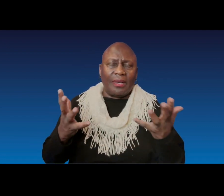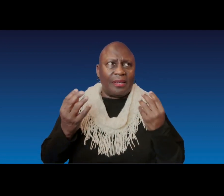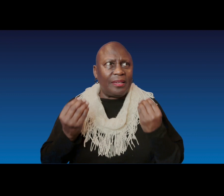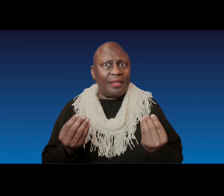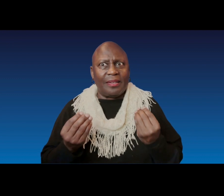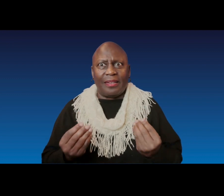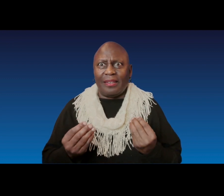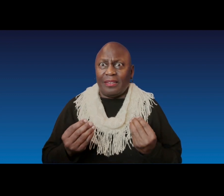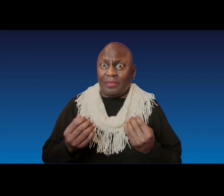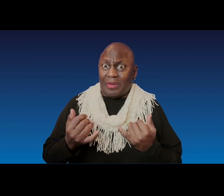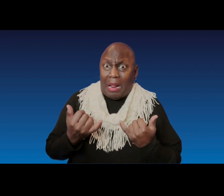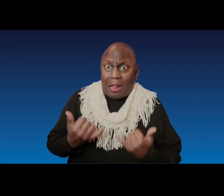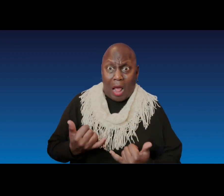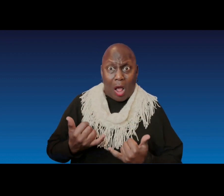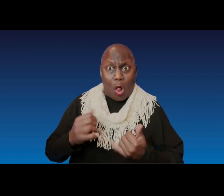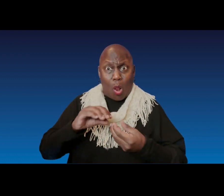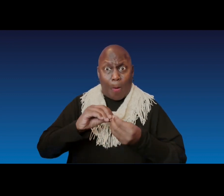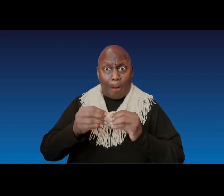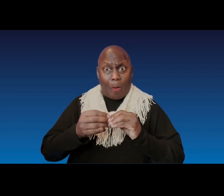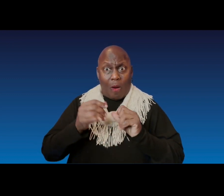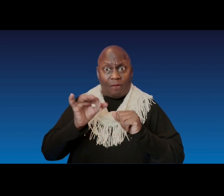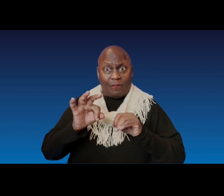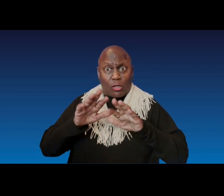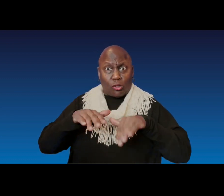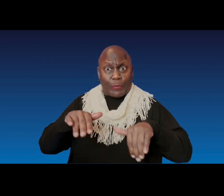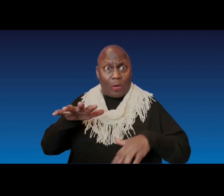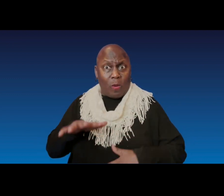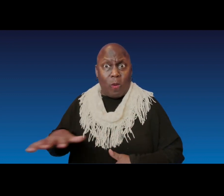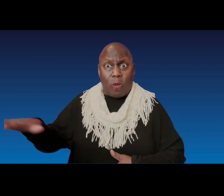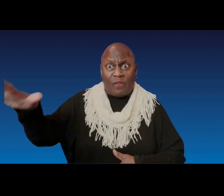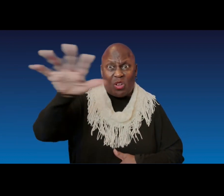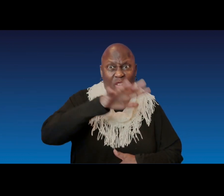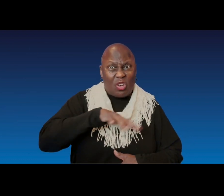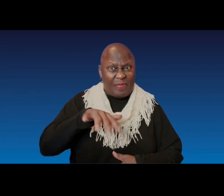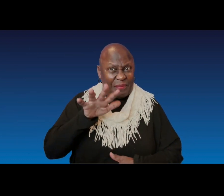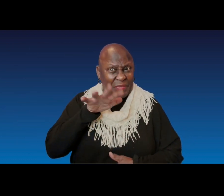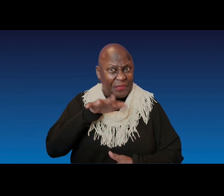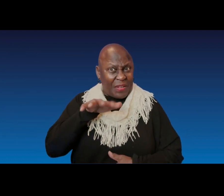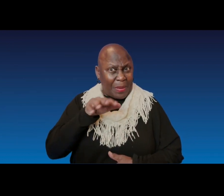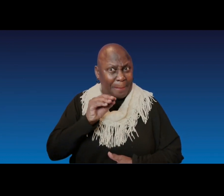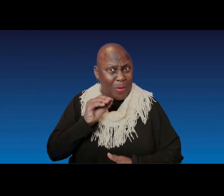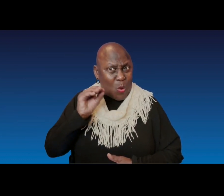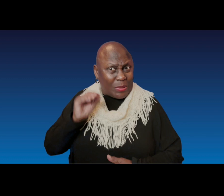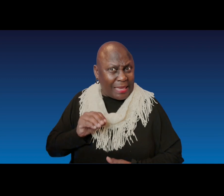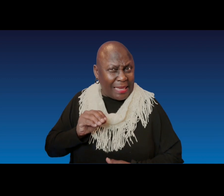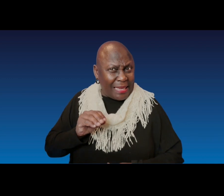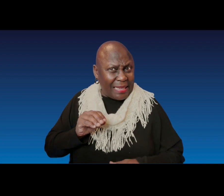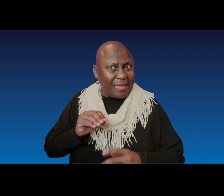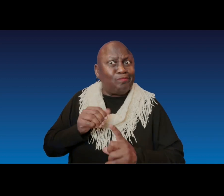there are not enough black teachers. Currently, deaf students of color represent 55%